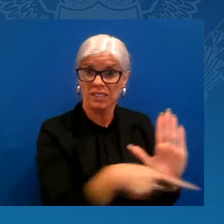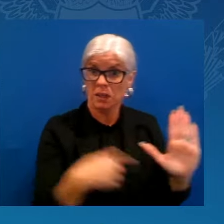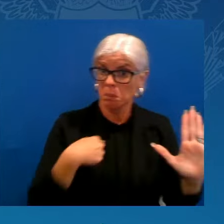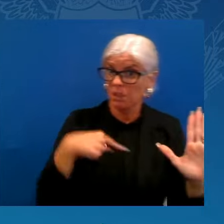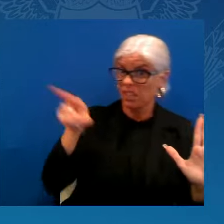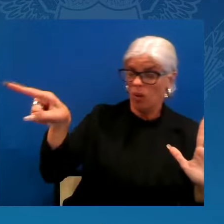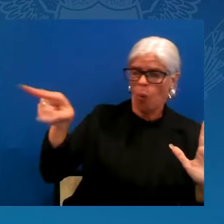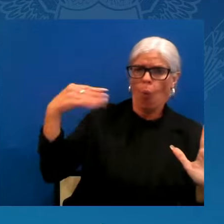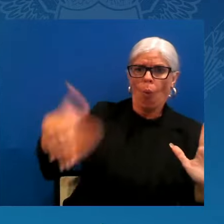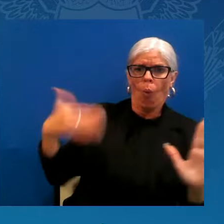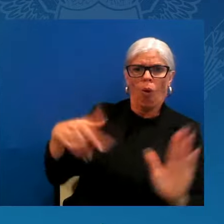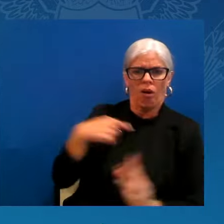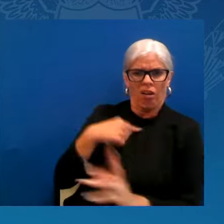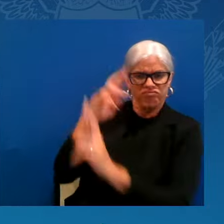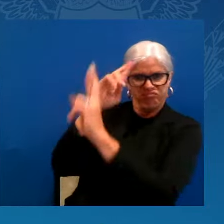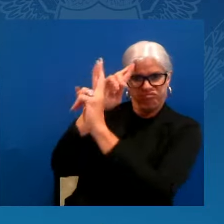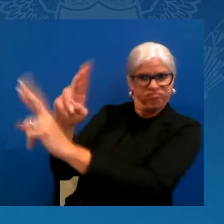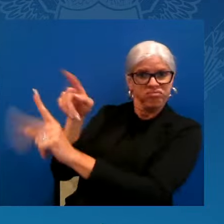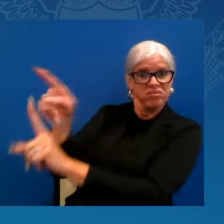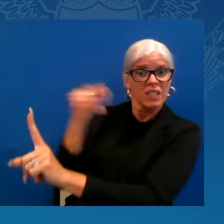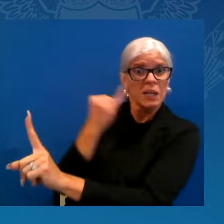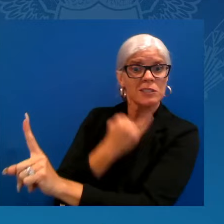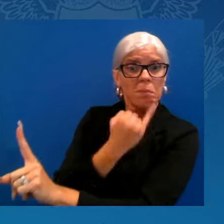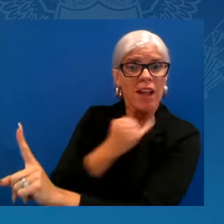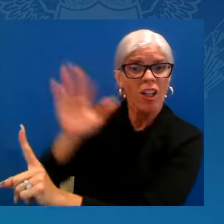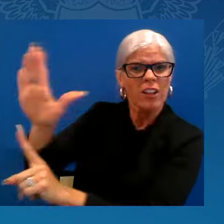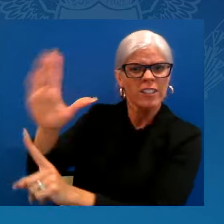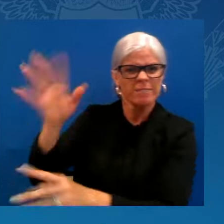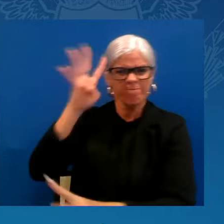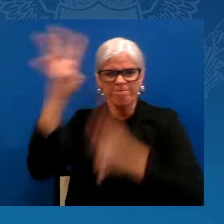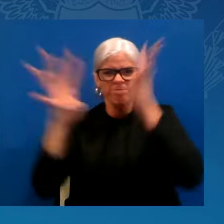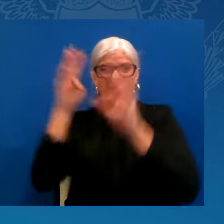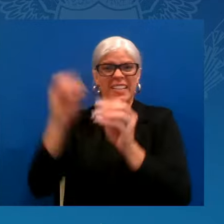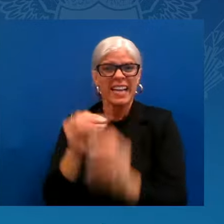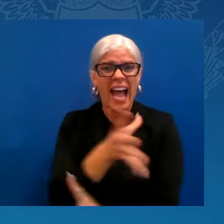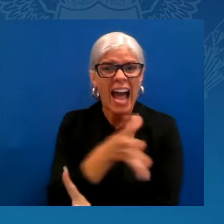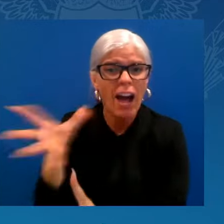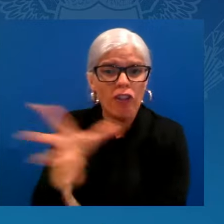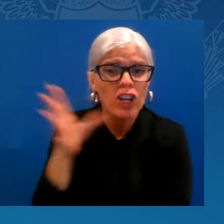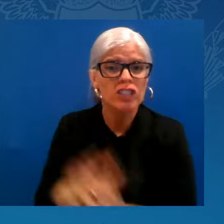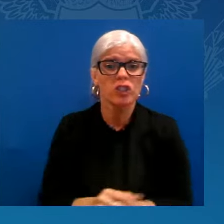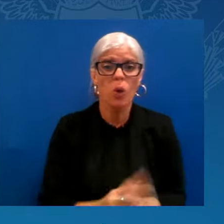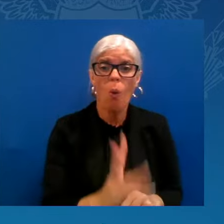The founders of Israel.